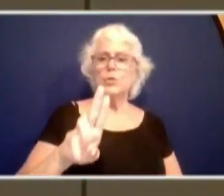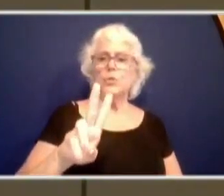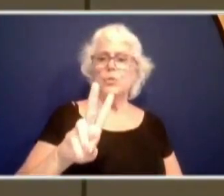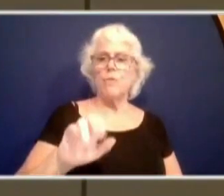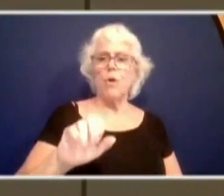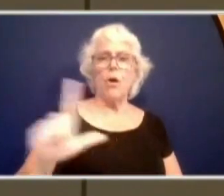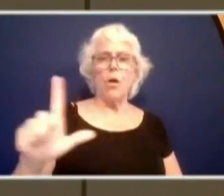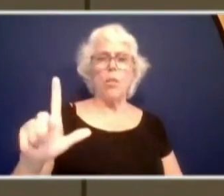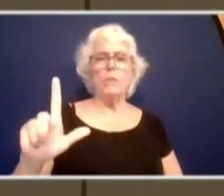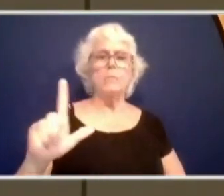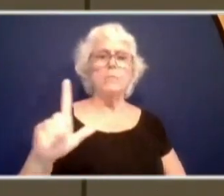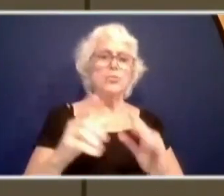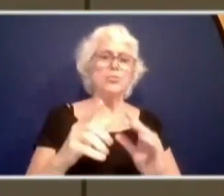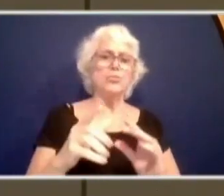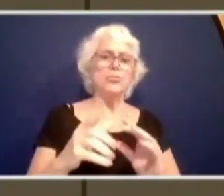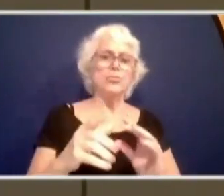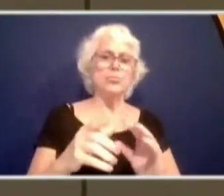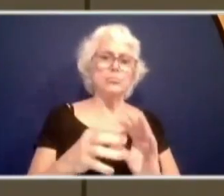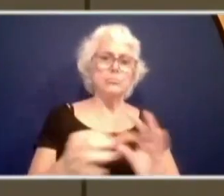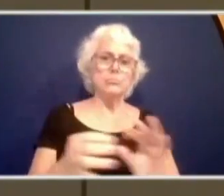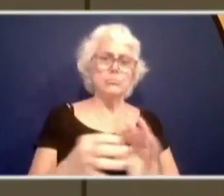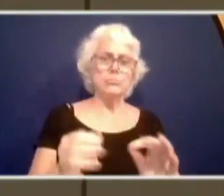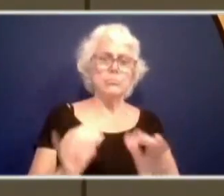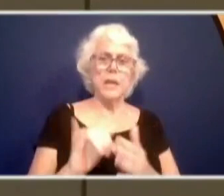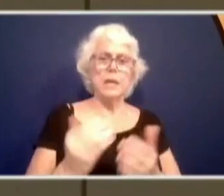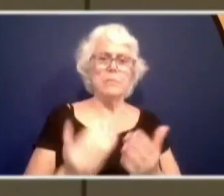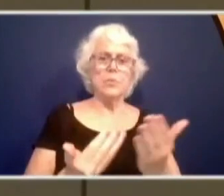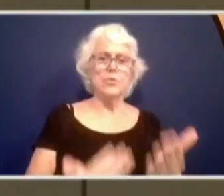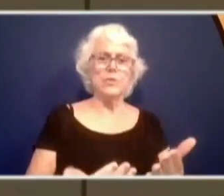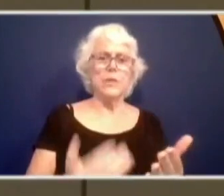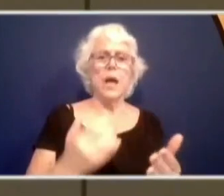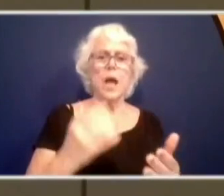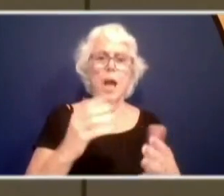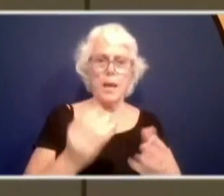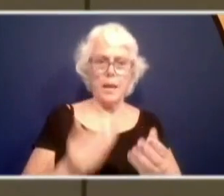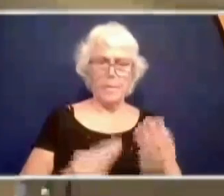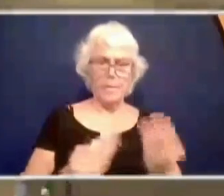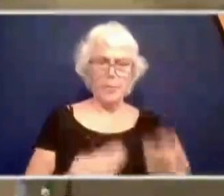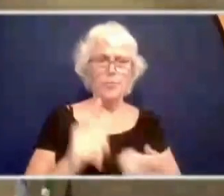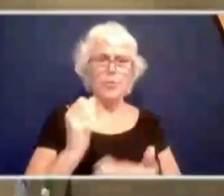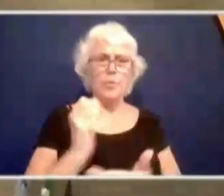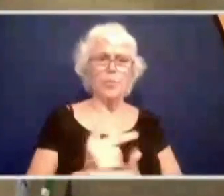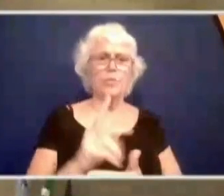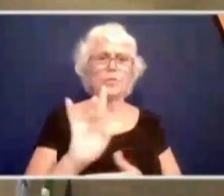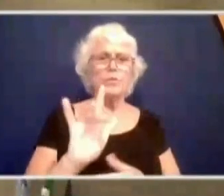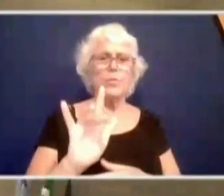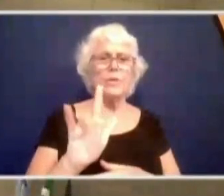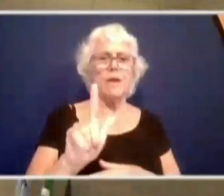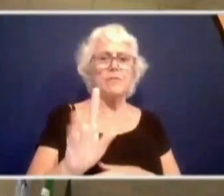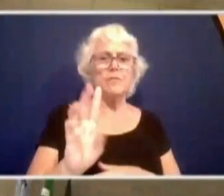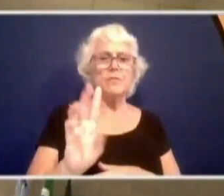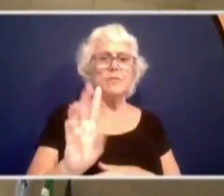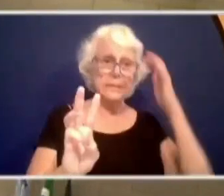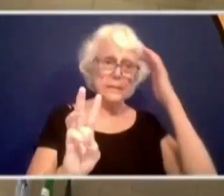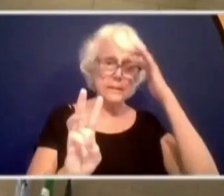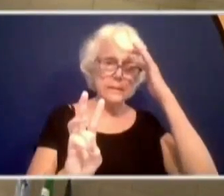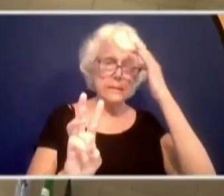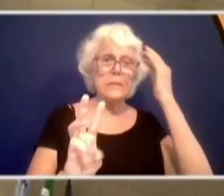Thank you, Madam Chair. I move to approve the 2526 CTE application for state and federal funding as presented. Second.